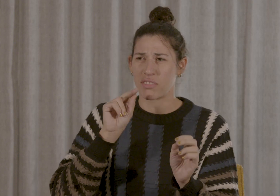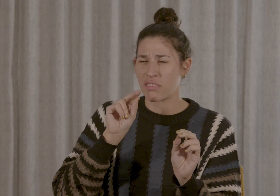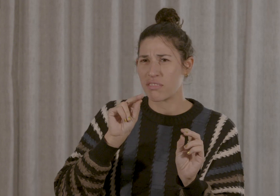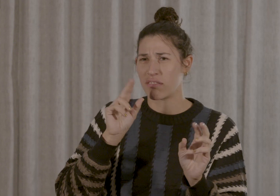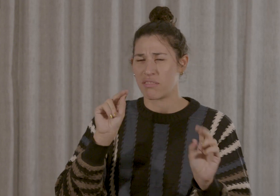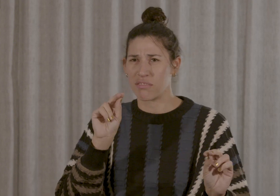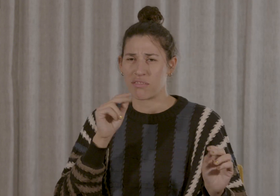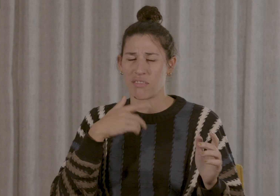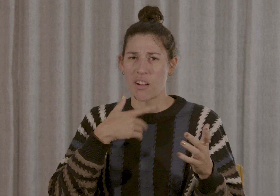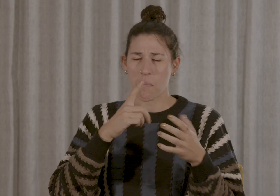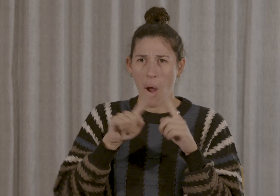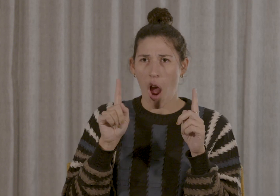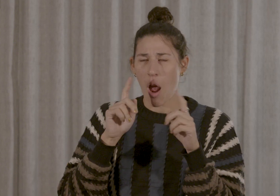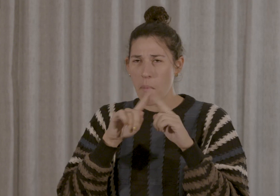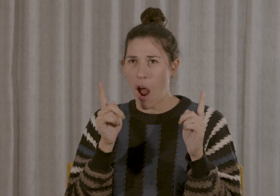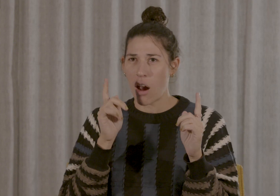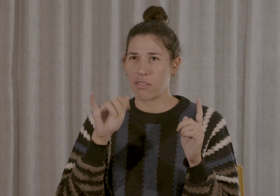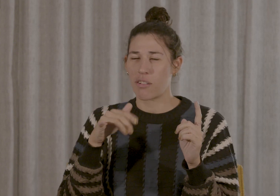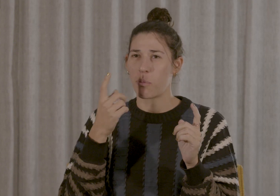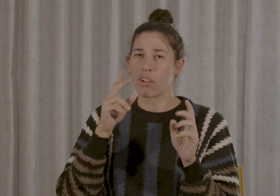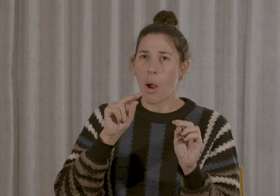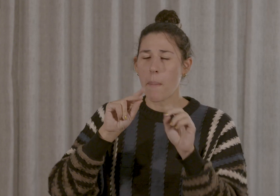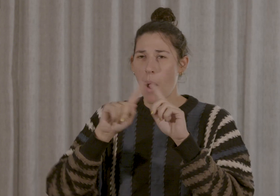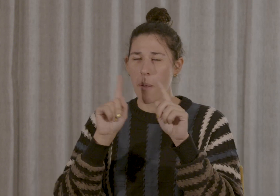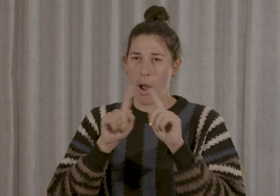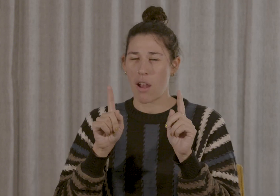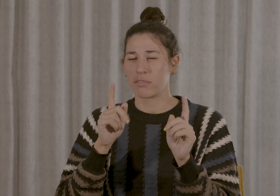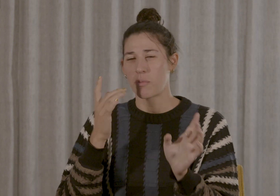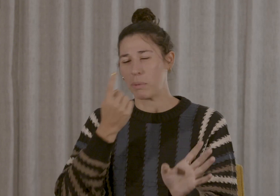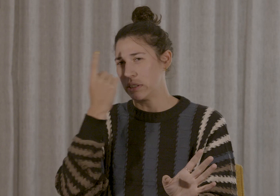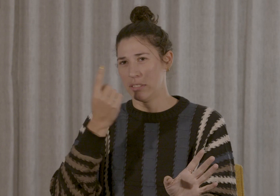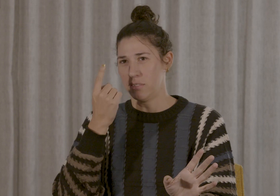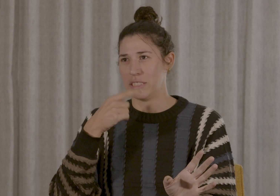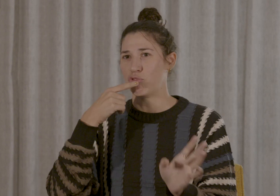and was met with negative responses and excuses. “No, but...” was always the answer.